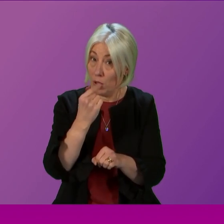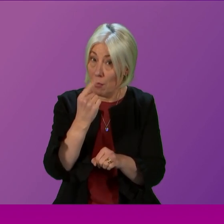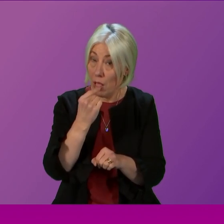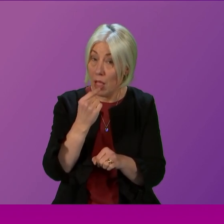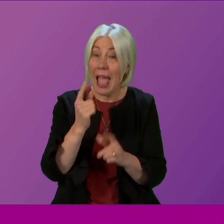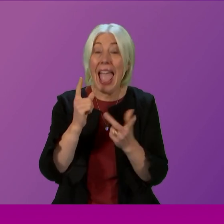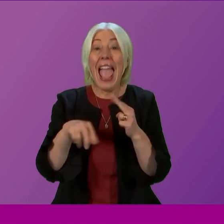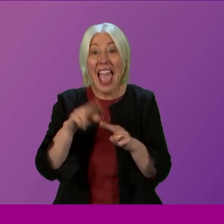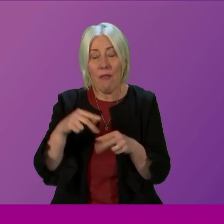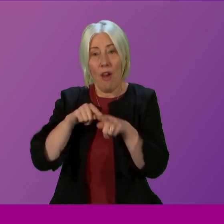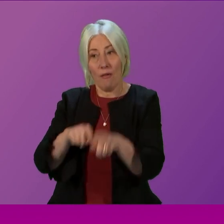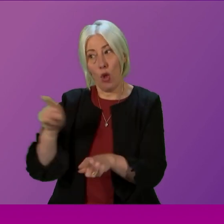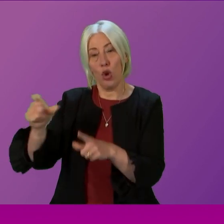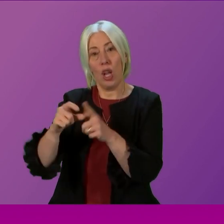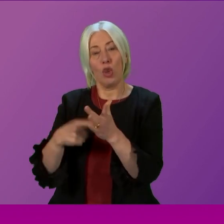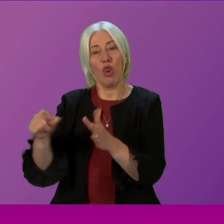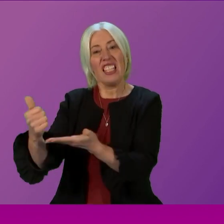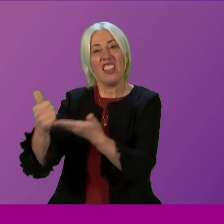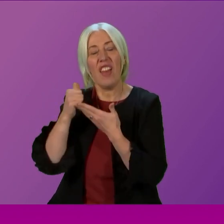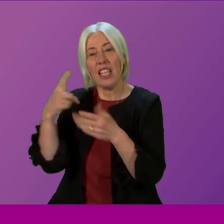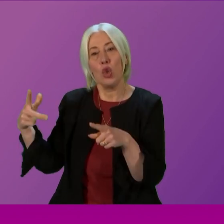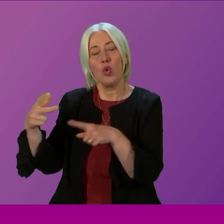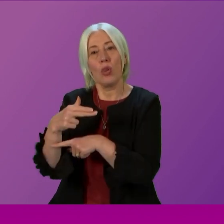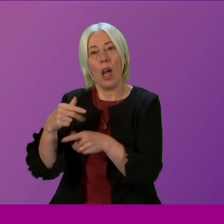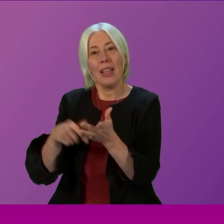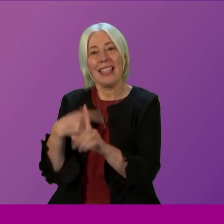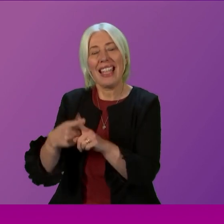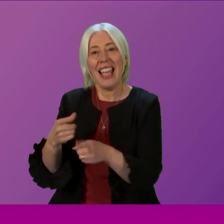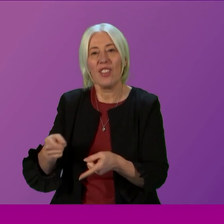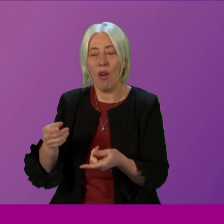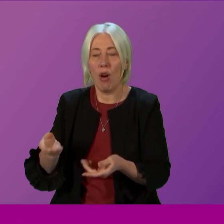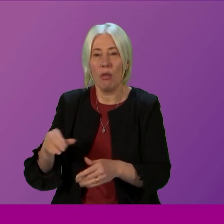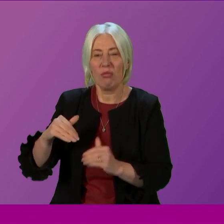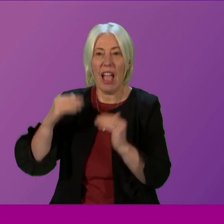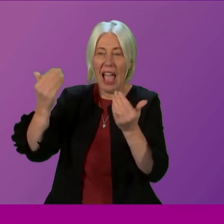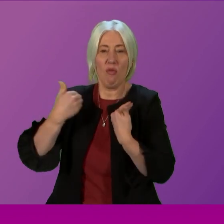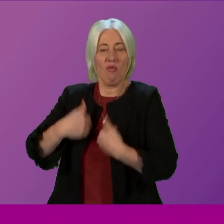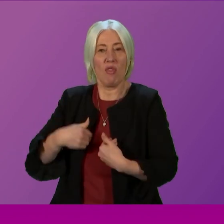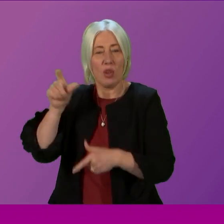Ross’s advice and cut taxes for the highest paid. Instead, we are asking those at the